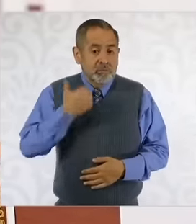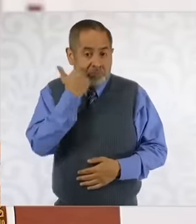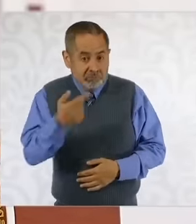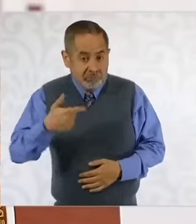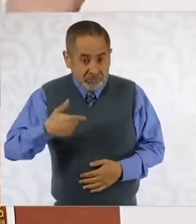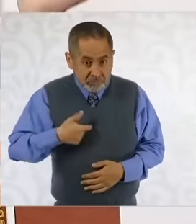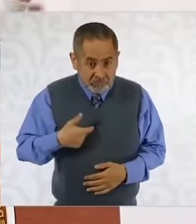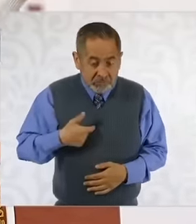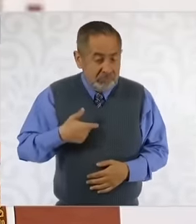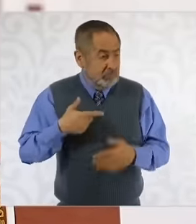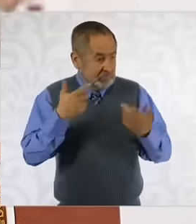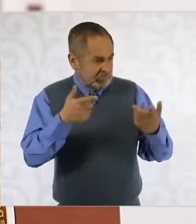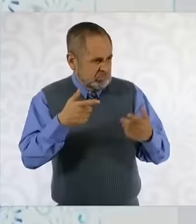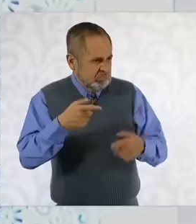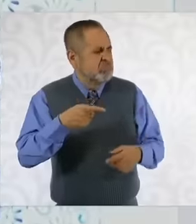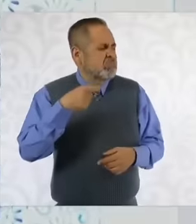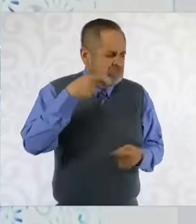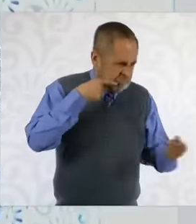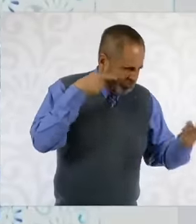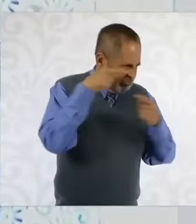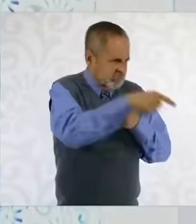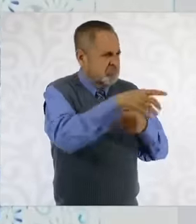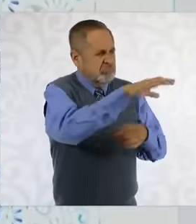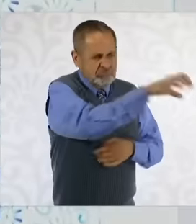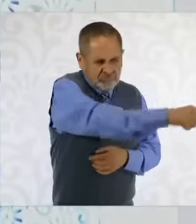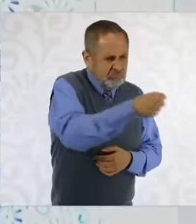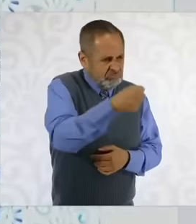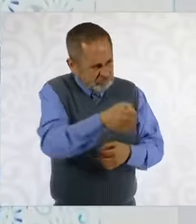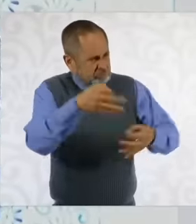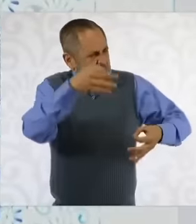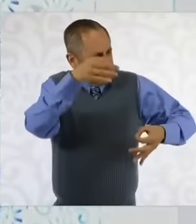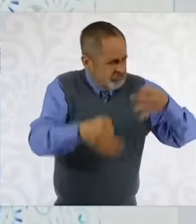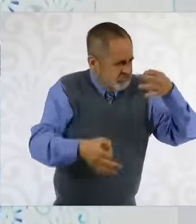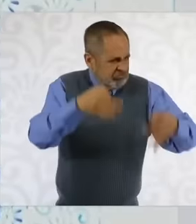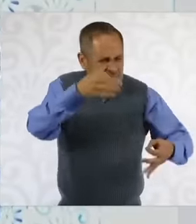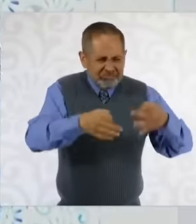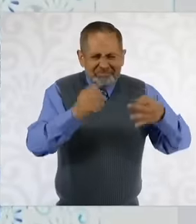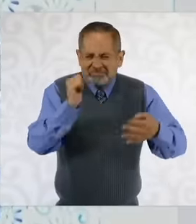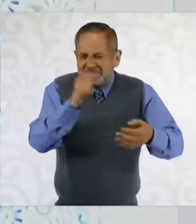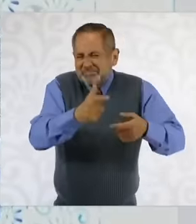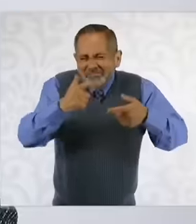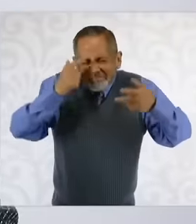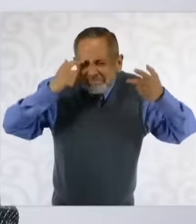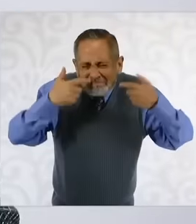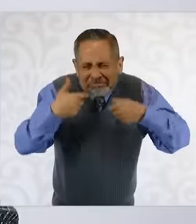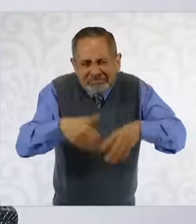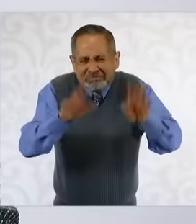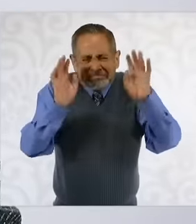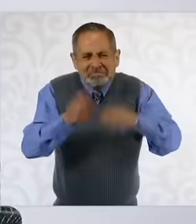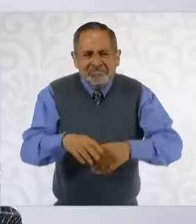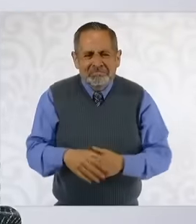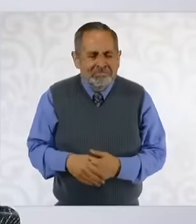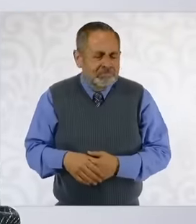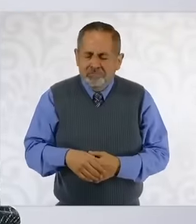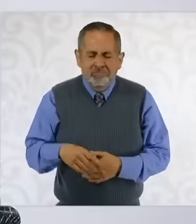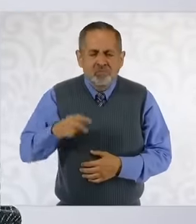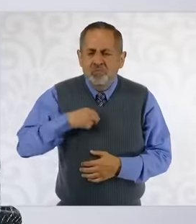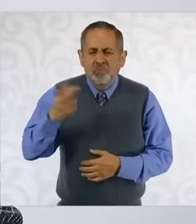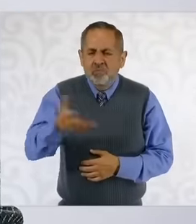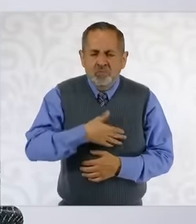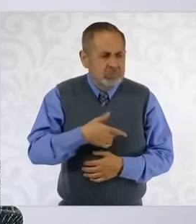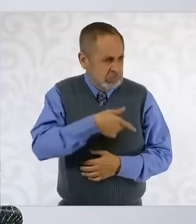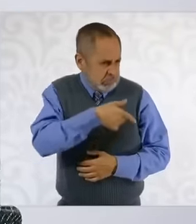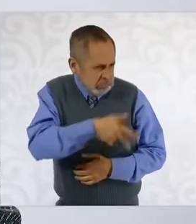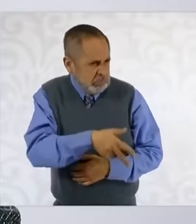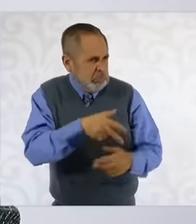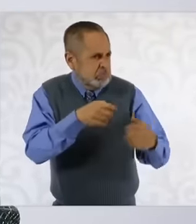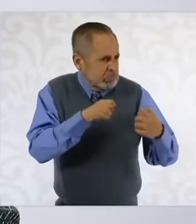impeach the ministers, something like that, we are not going to do it